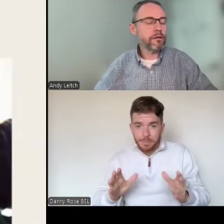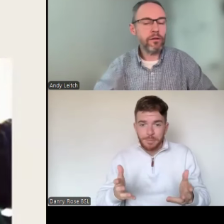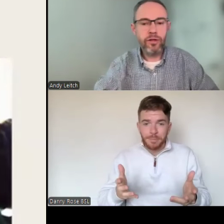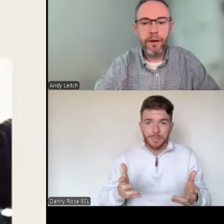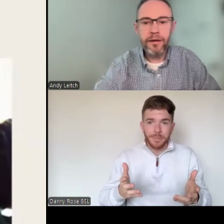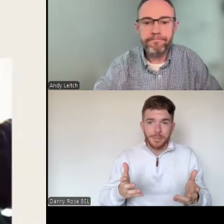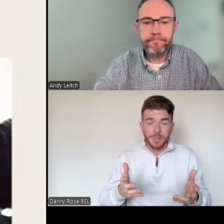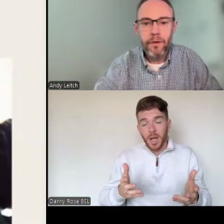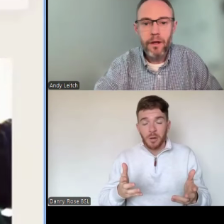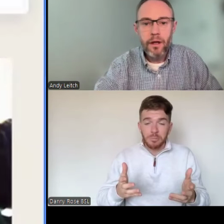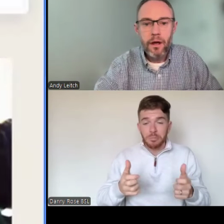Not too bad.